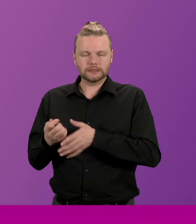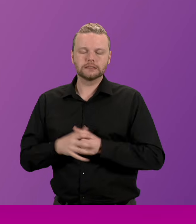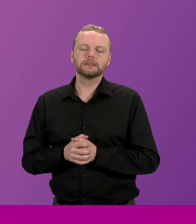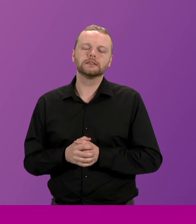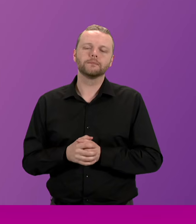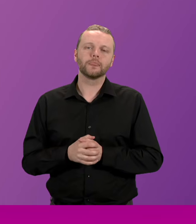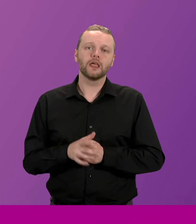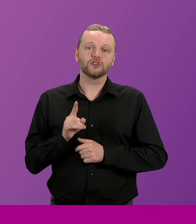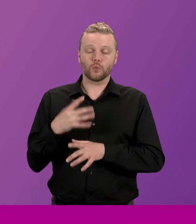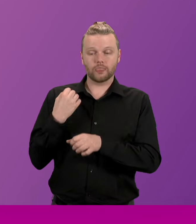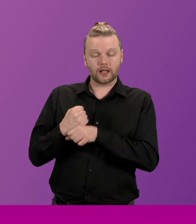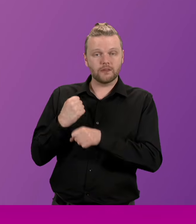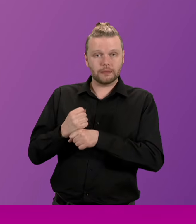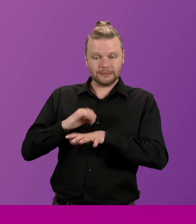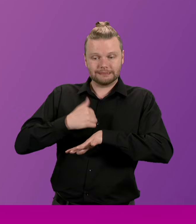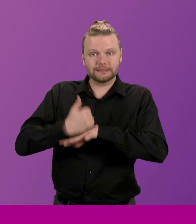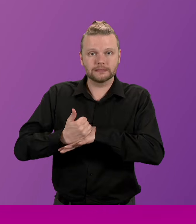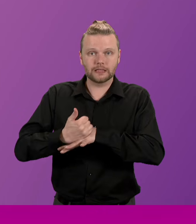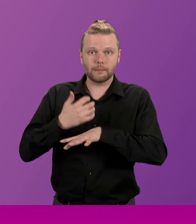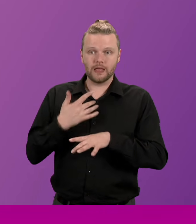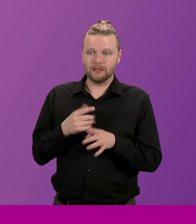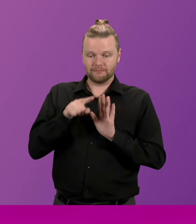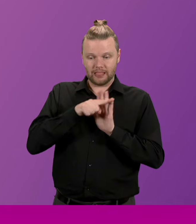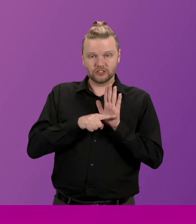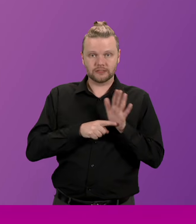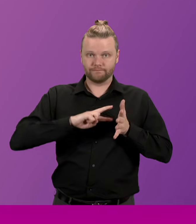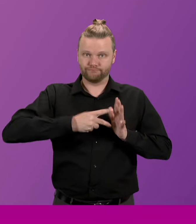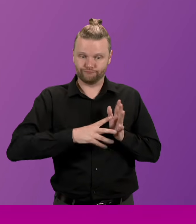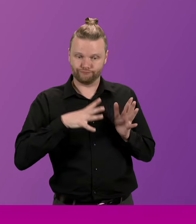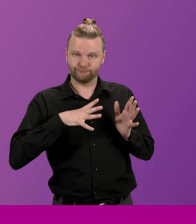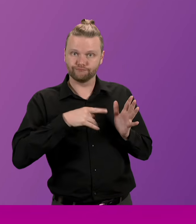The Government has put in place the legislative arrangements to ensure that